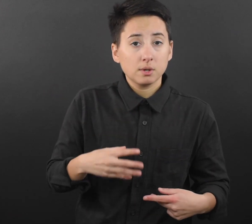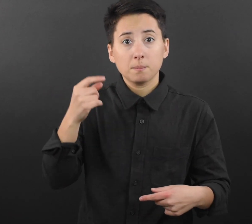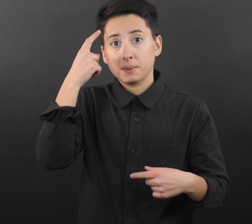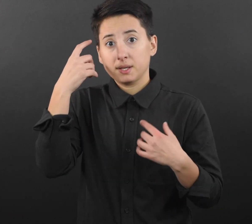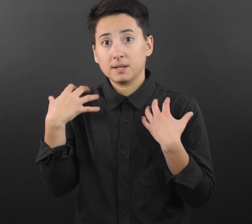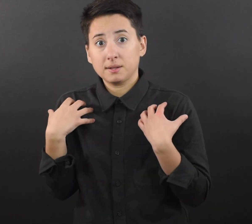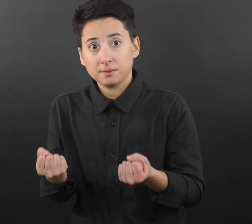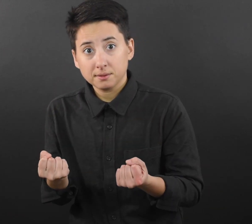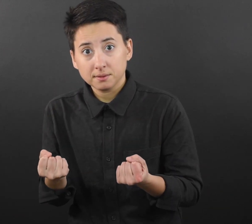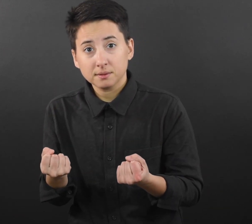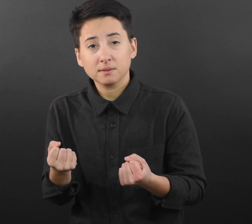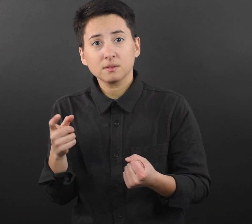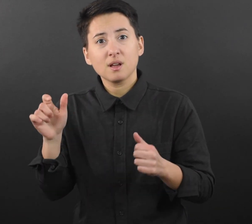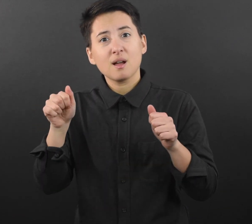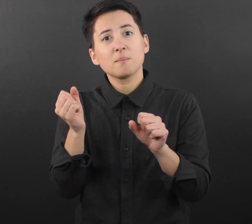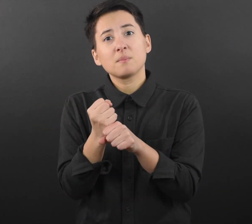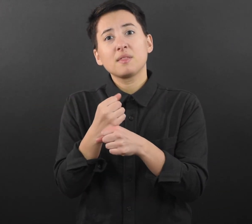they can make matters worse for others.